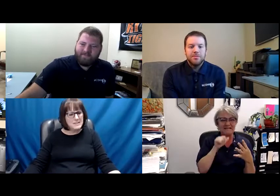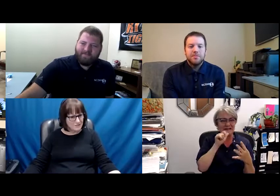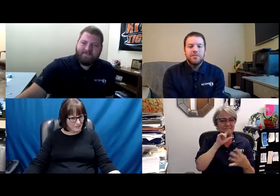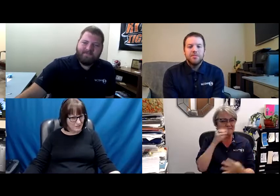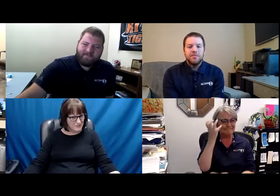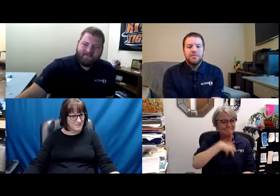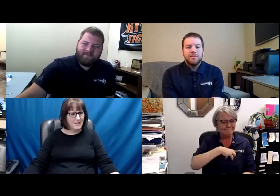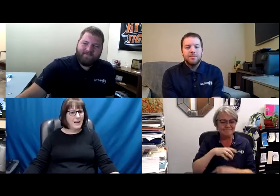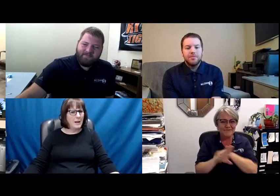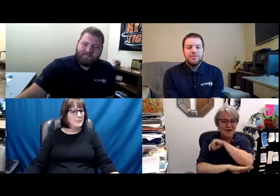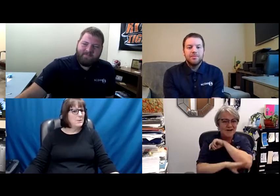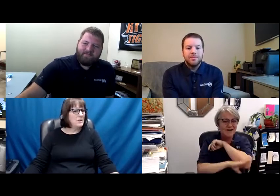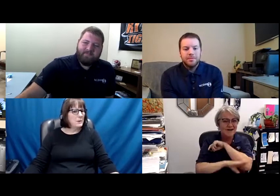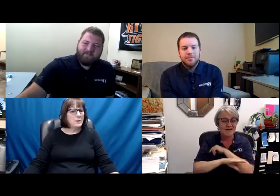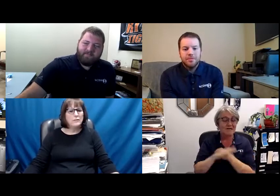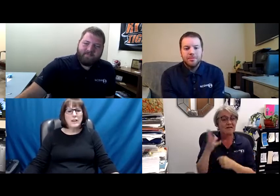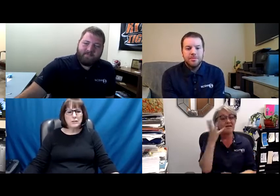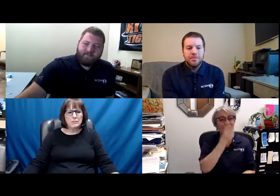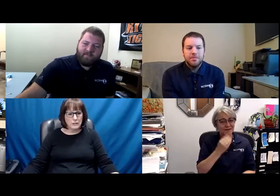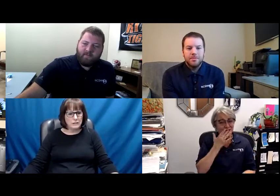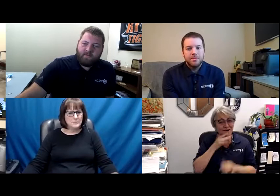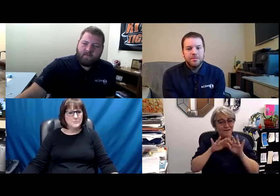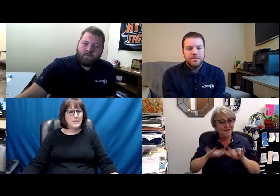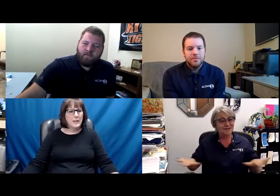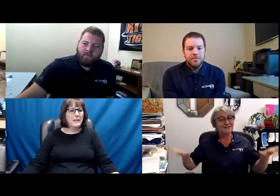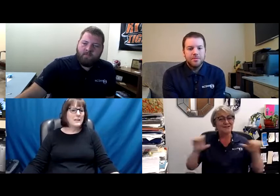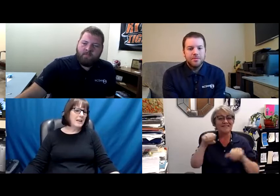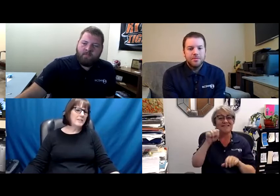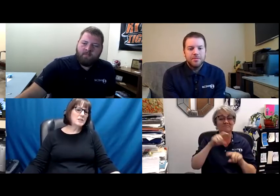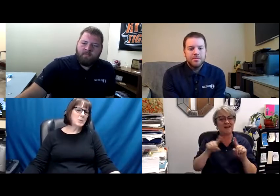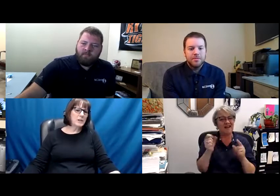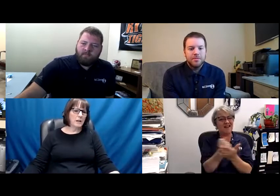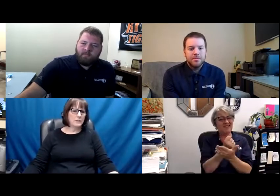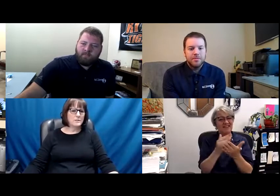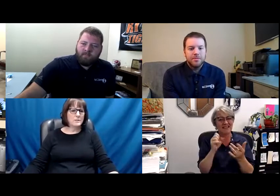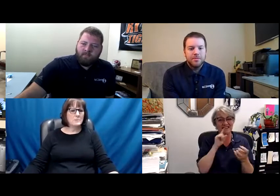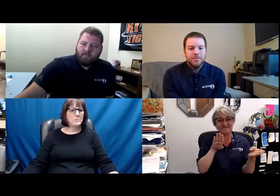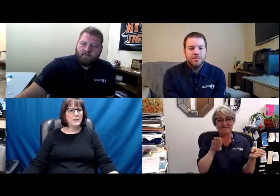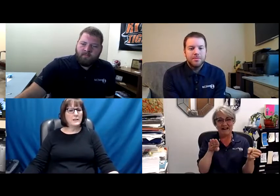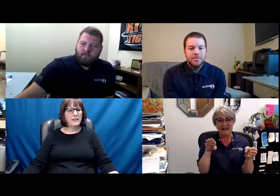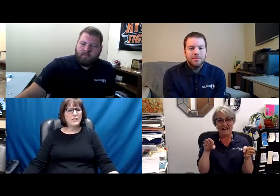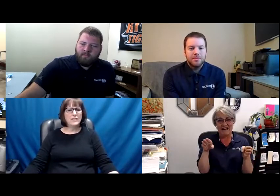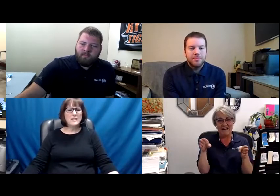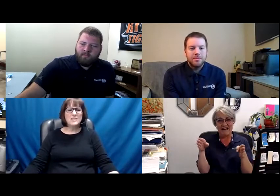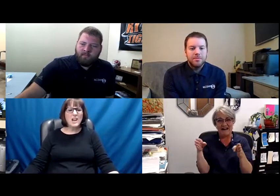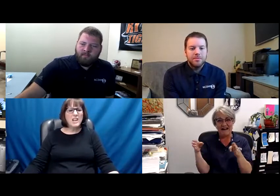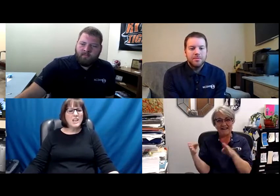favorite. I'm not really a big fan of fall yeah there's pretty colors but everything's dying